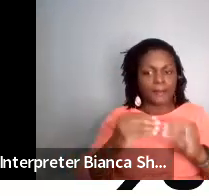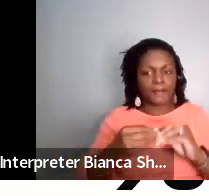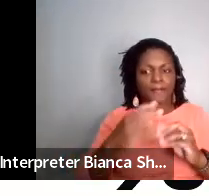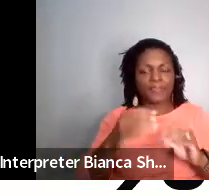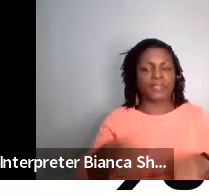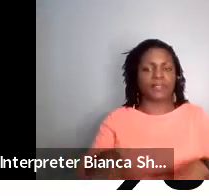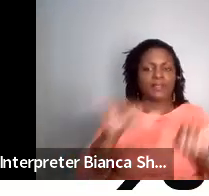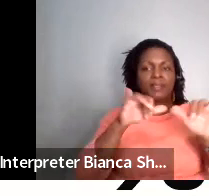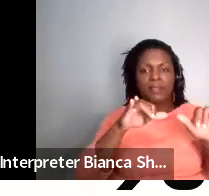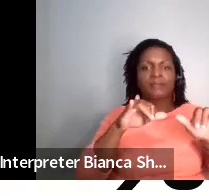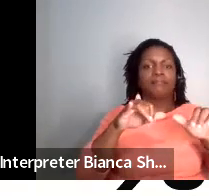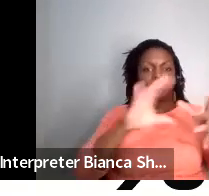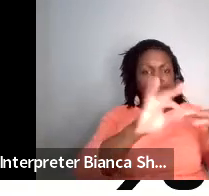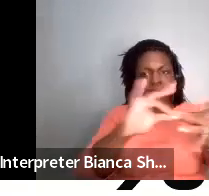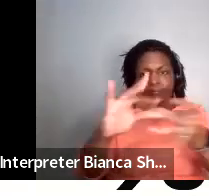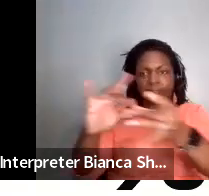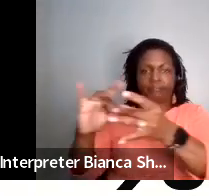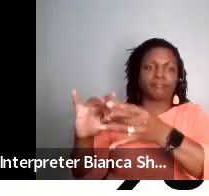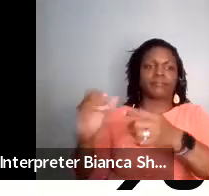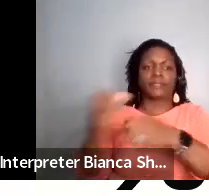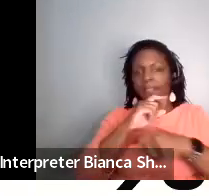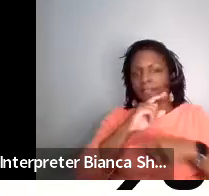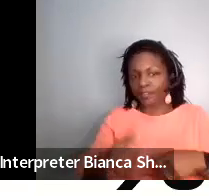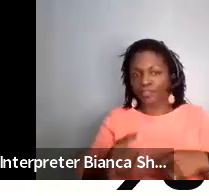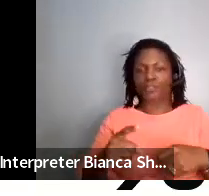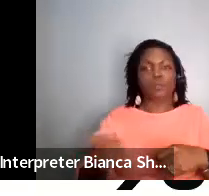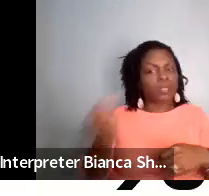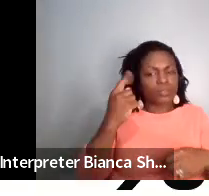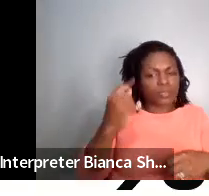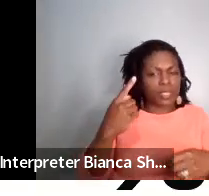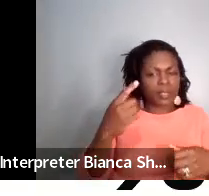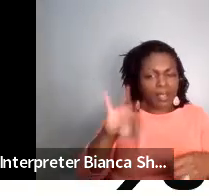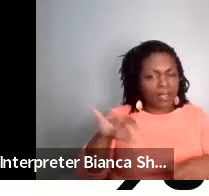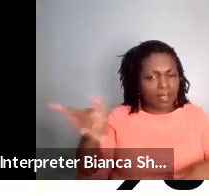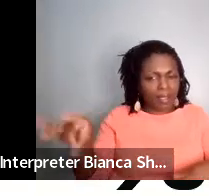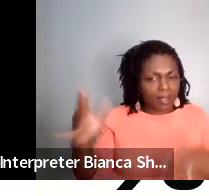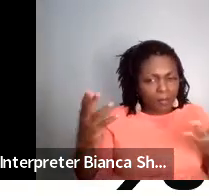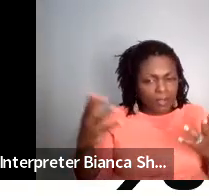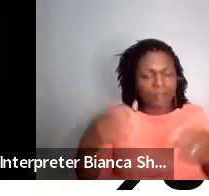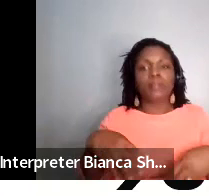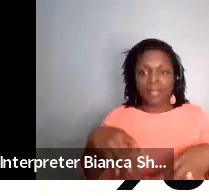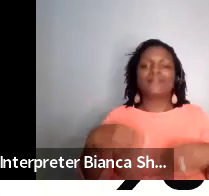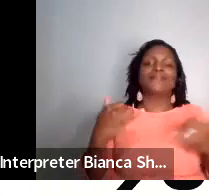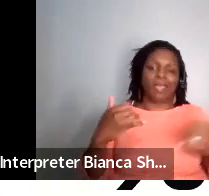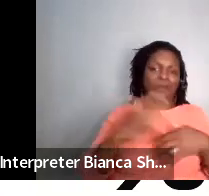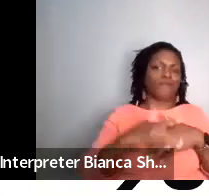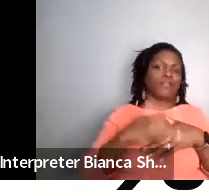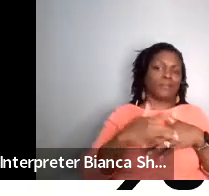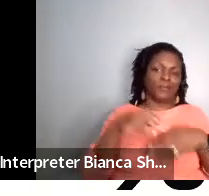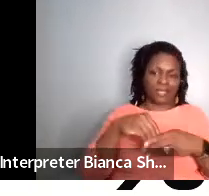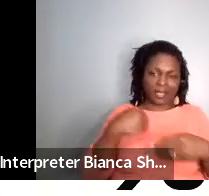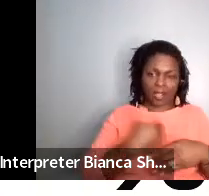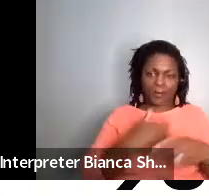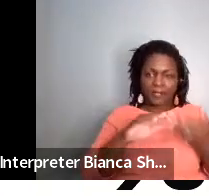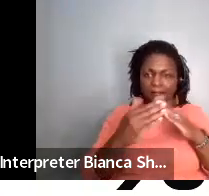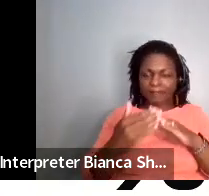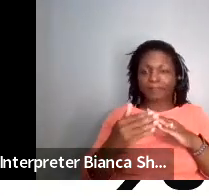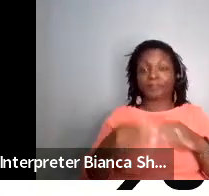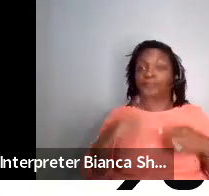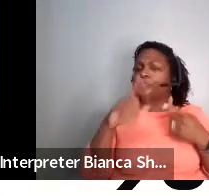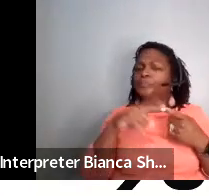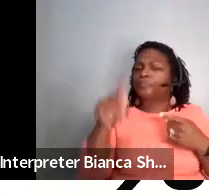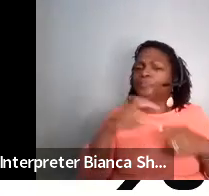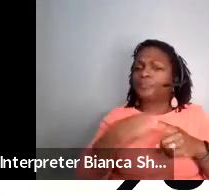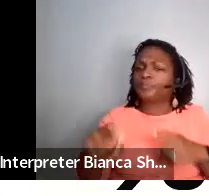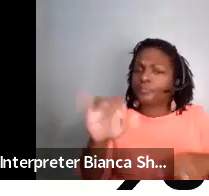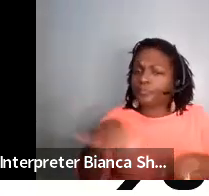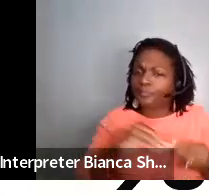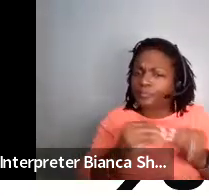a common narrative, so we speak. One voice ensure everybody understands what is 9 8. It is now an available resource in our communities. and when should you call 9, 8, 8, and